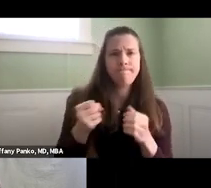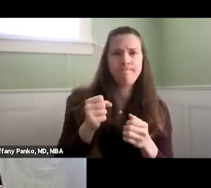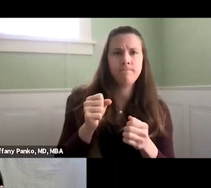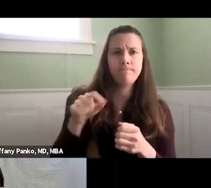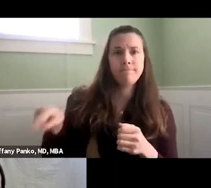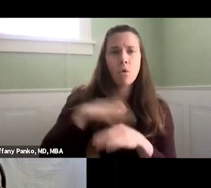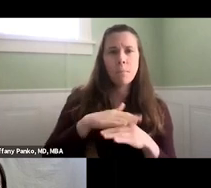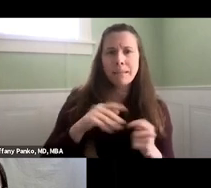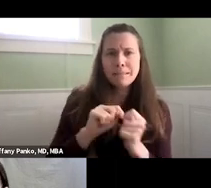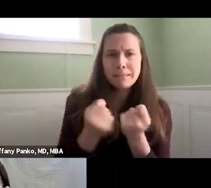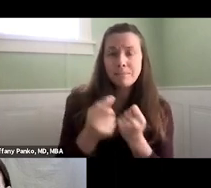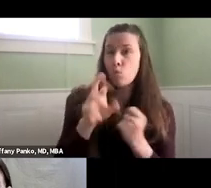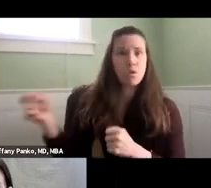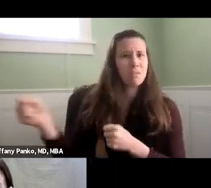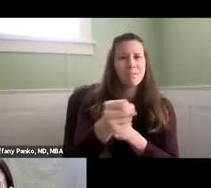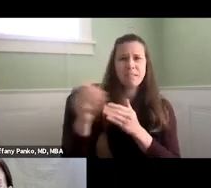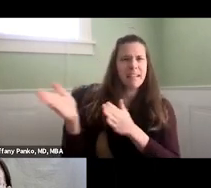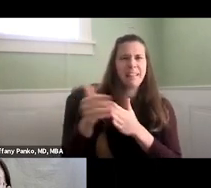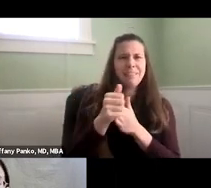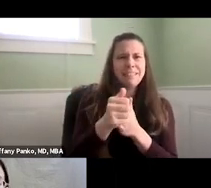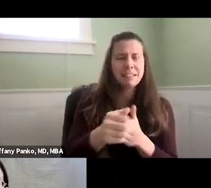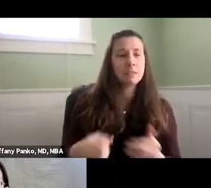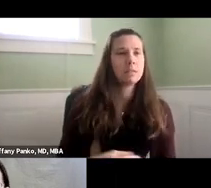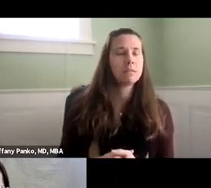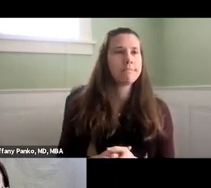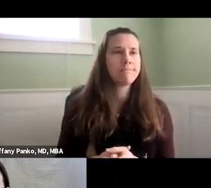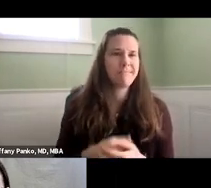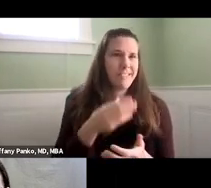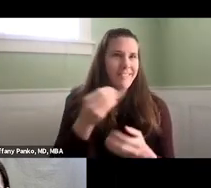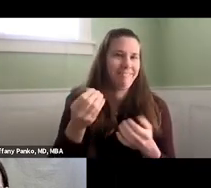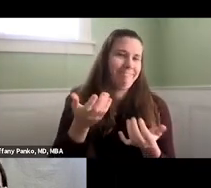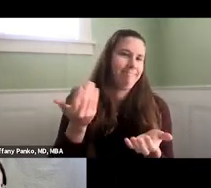not necessarily appropriate for me to do that alone. So I work with a team of other collaborators,